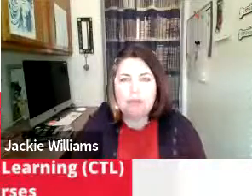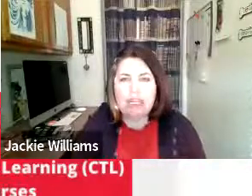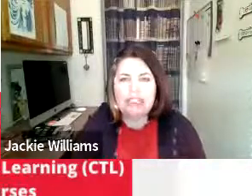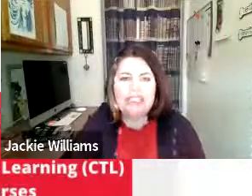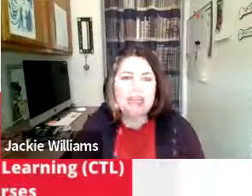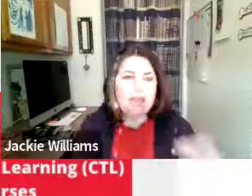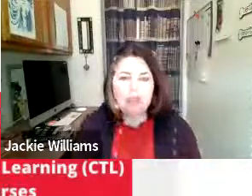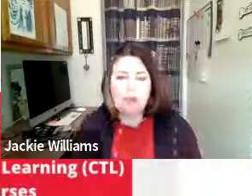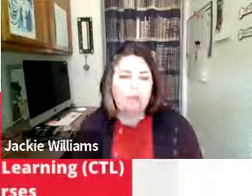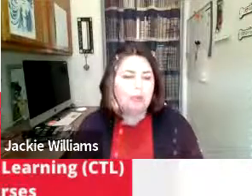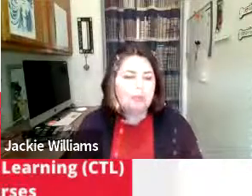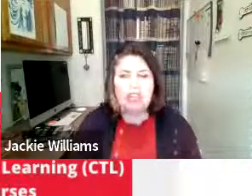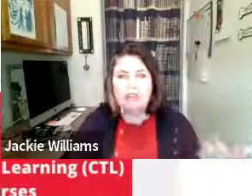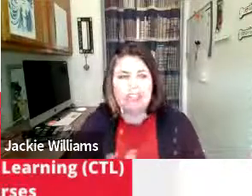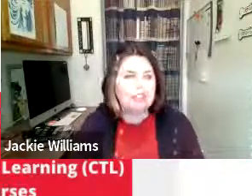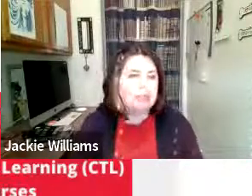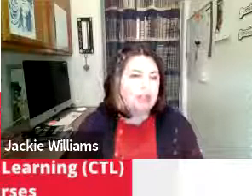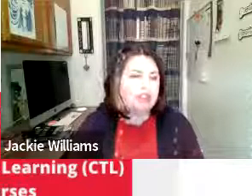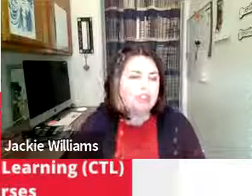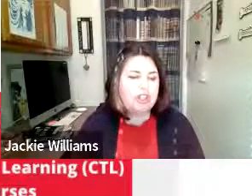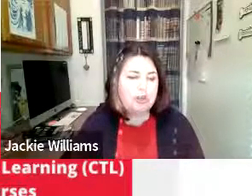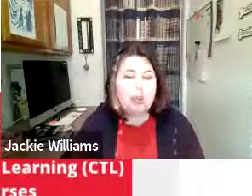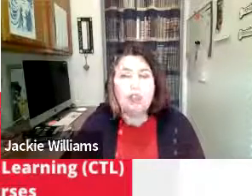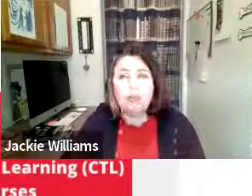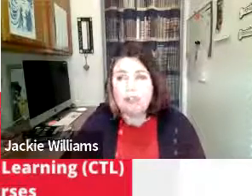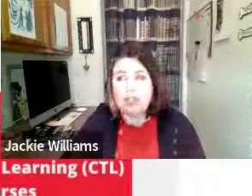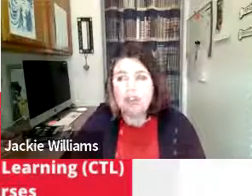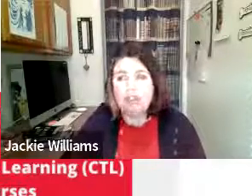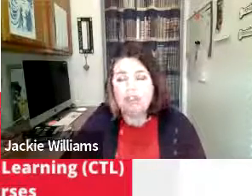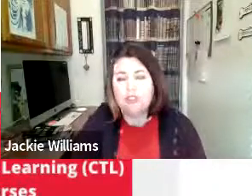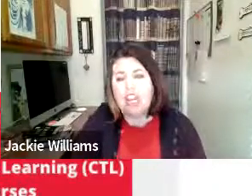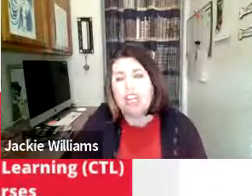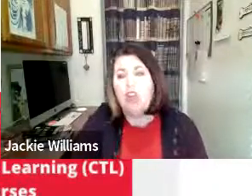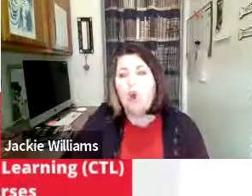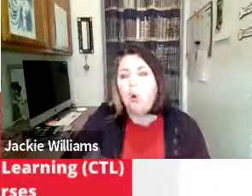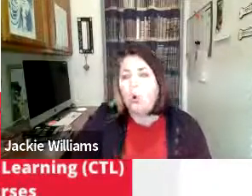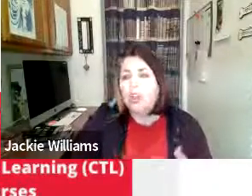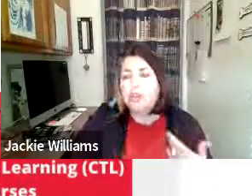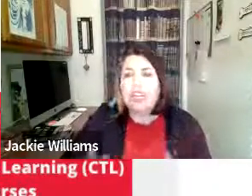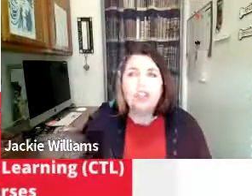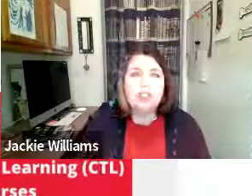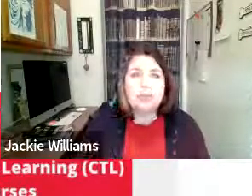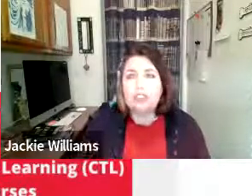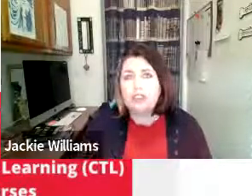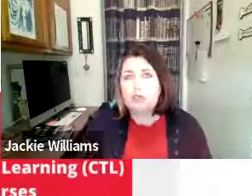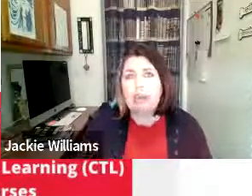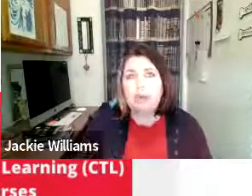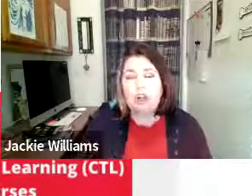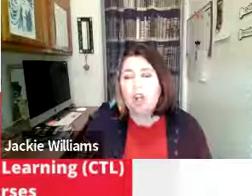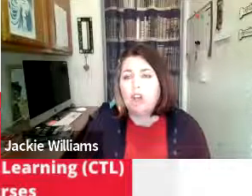maybe see math problems that are very similar to what they'll be doing in their field of study, or do an English research paper on a